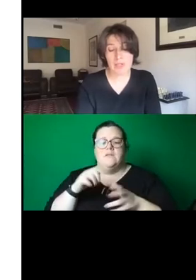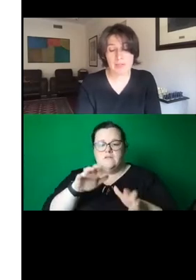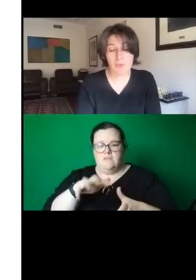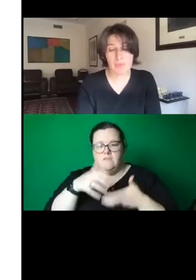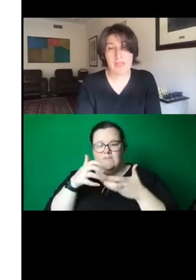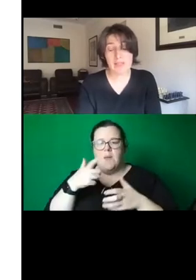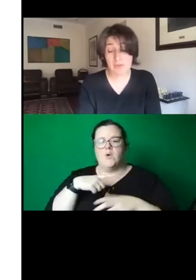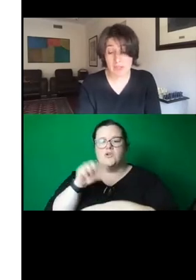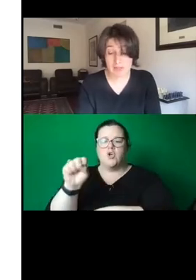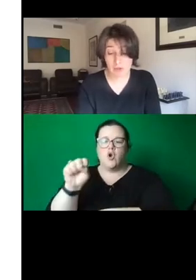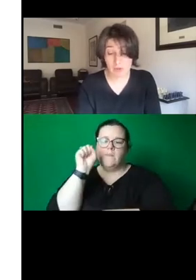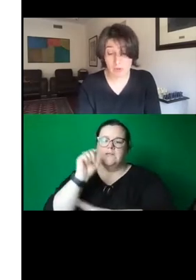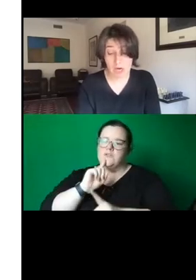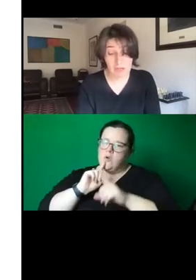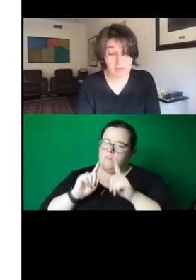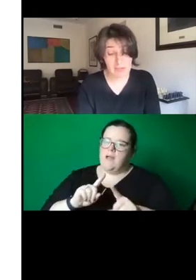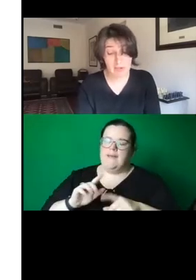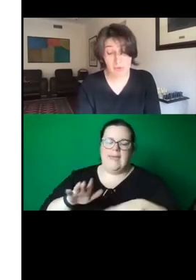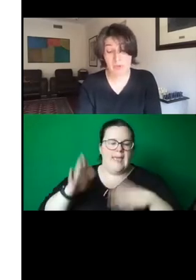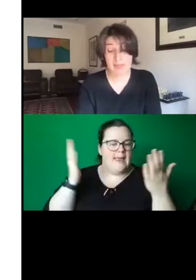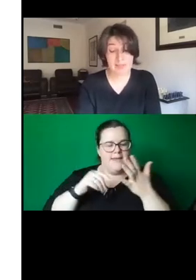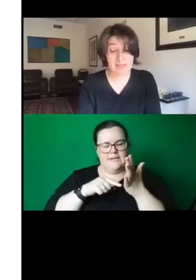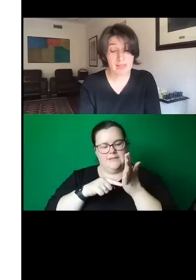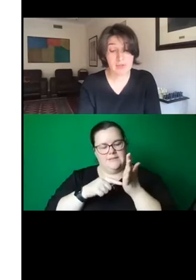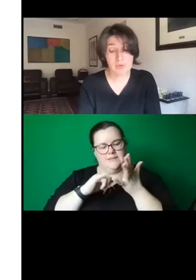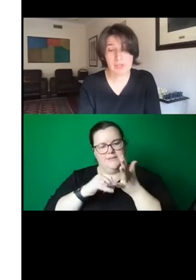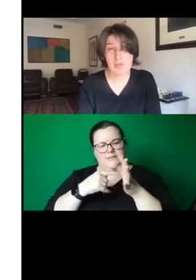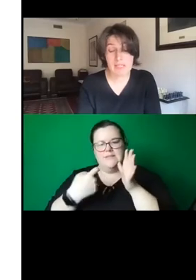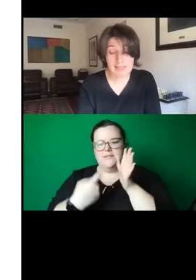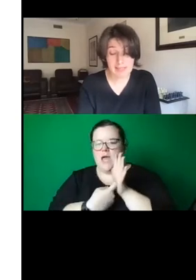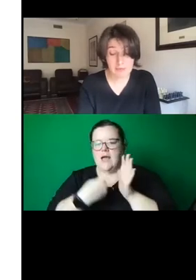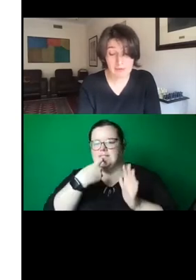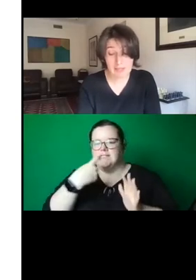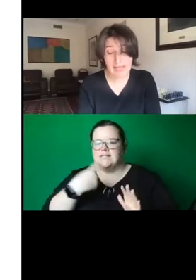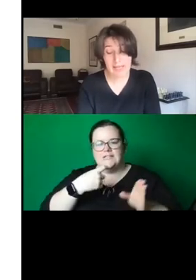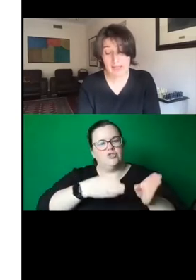monuments hundred years ago however valentino toparis decided to secretly save the head and